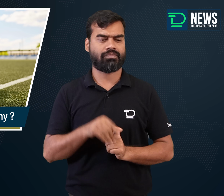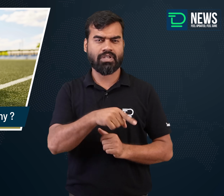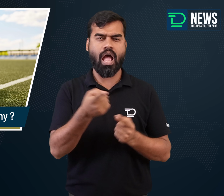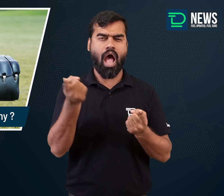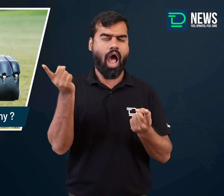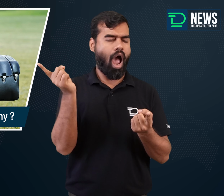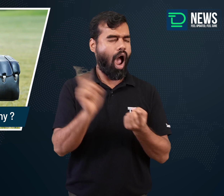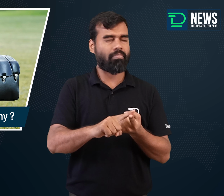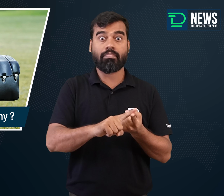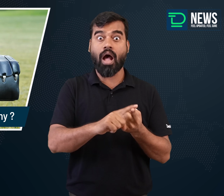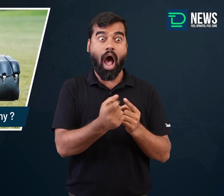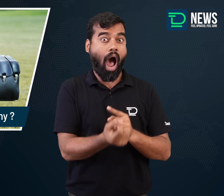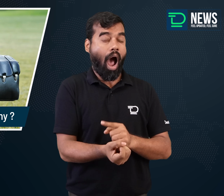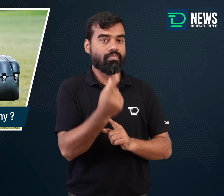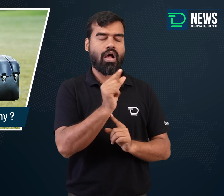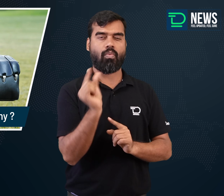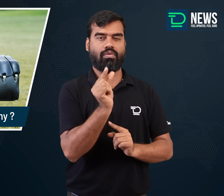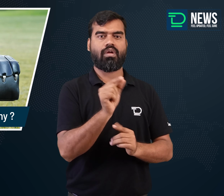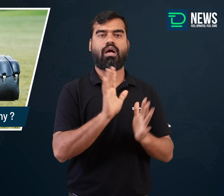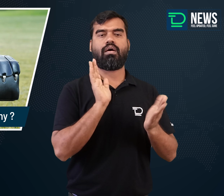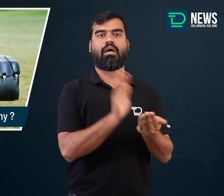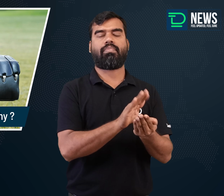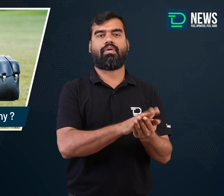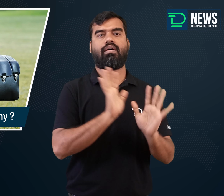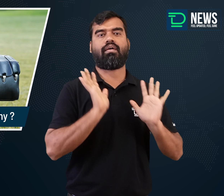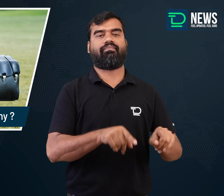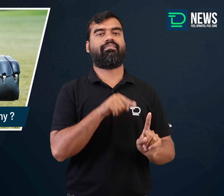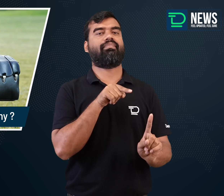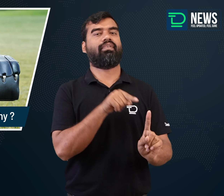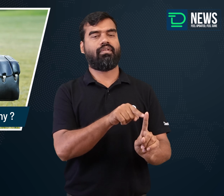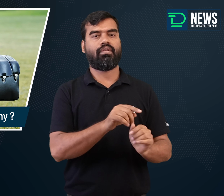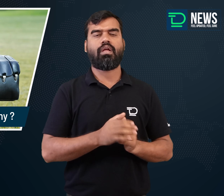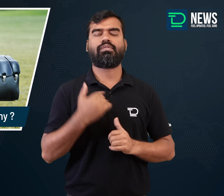This is used during emergency situations.